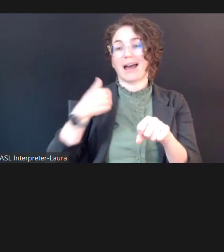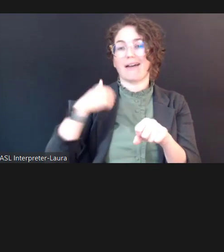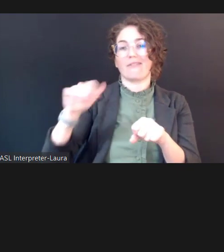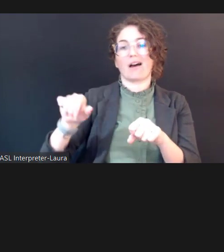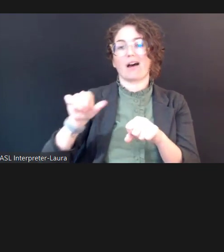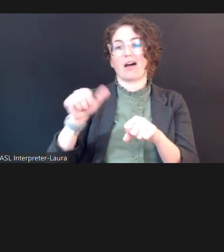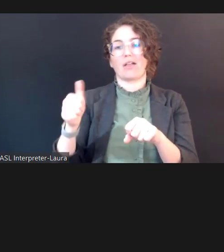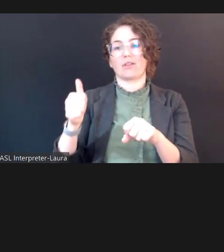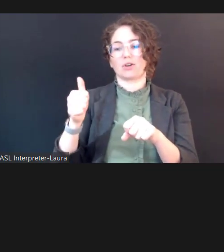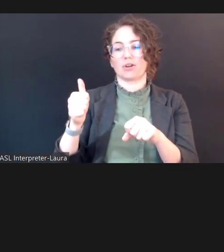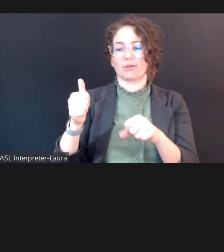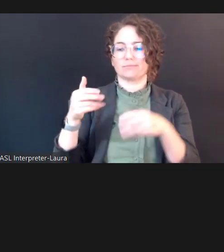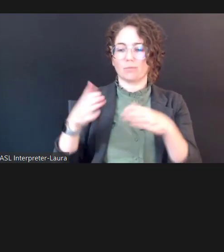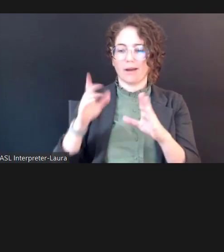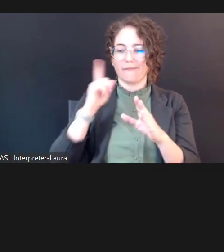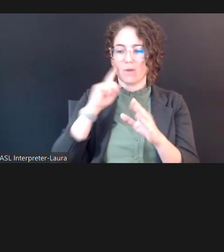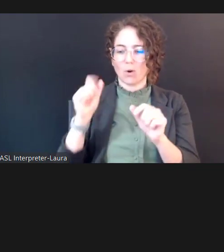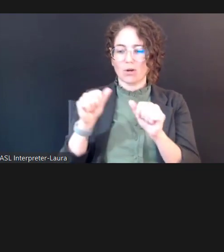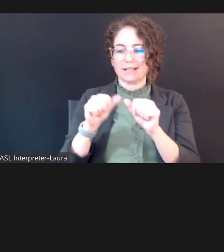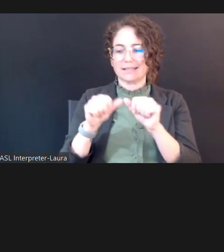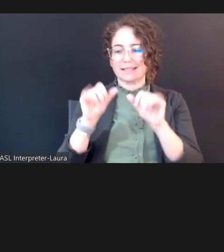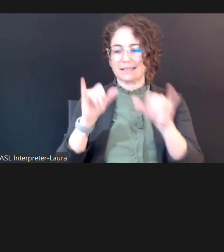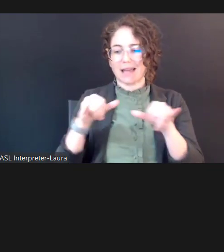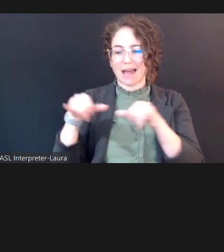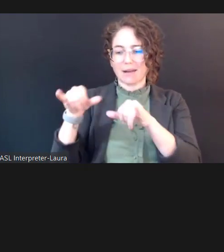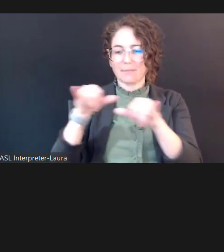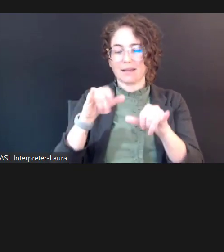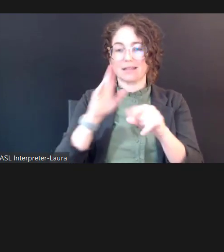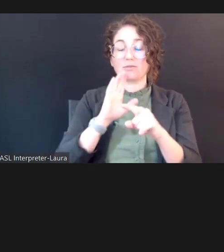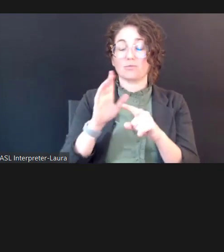all of those children to audiologists who can perform the